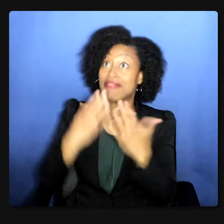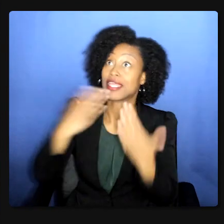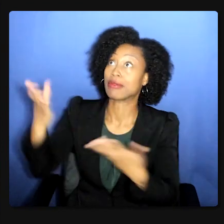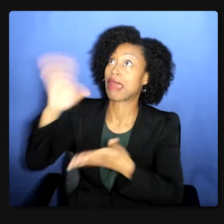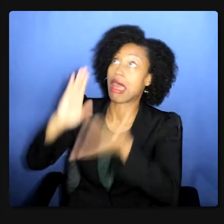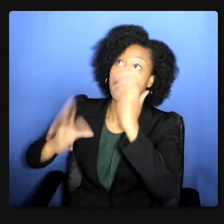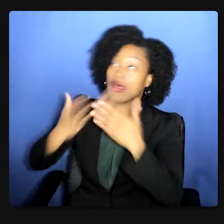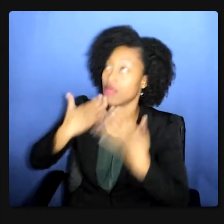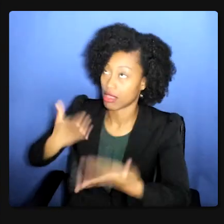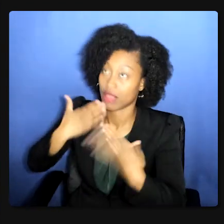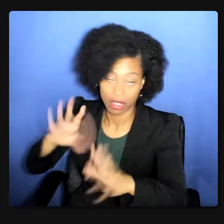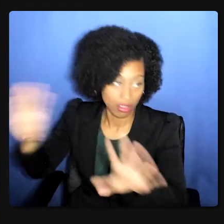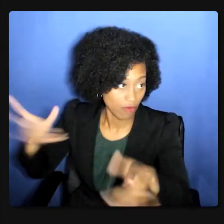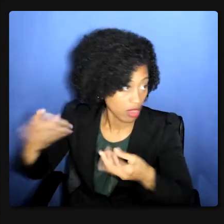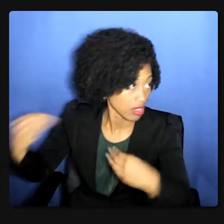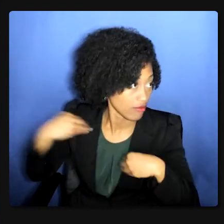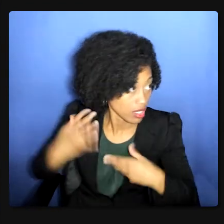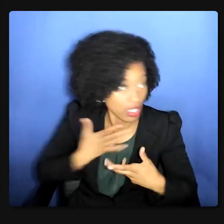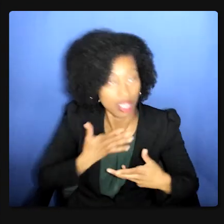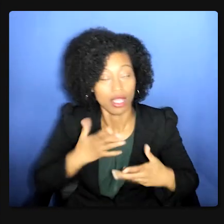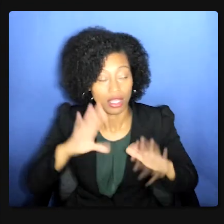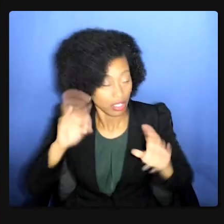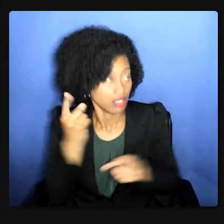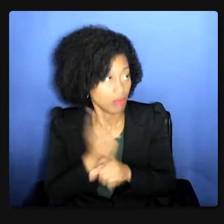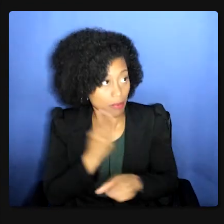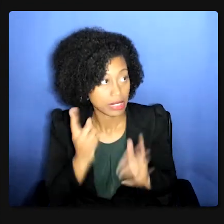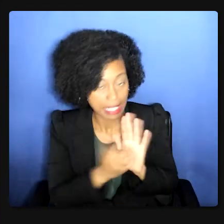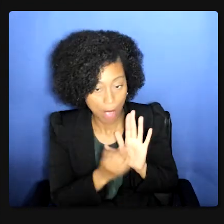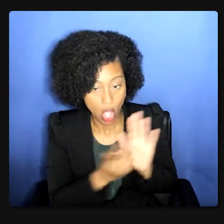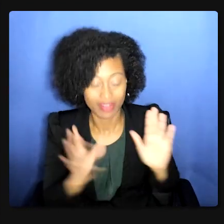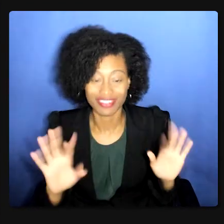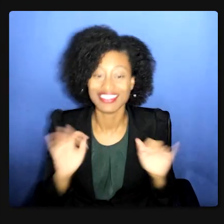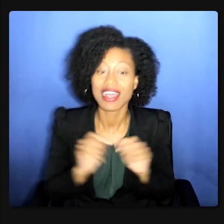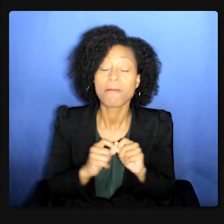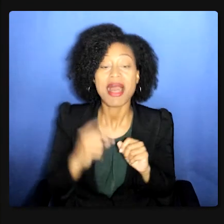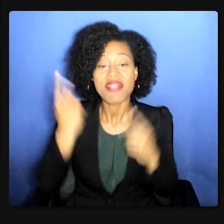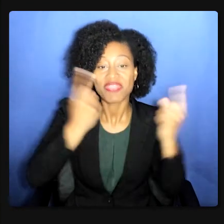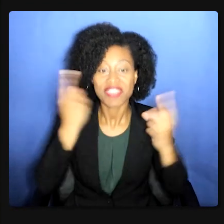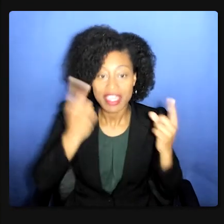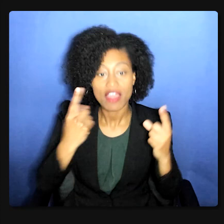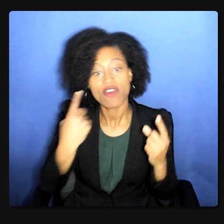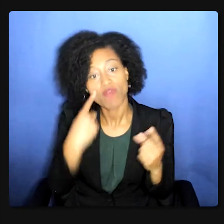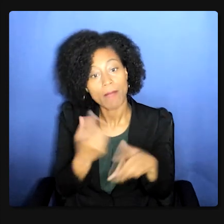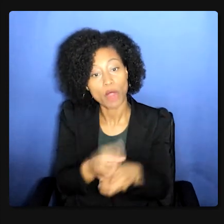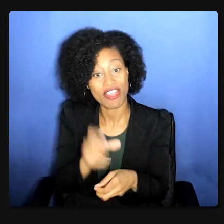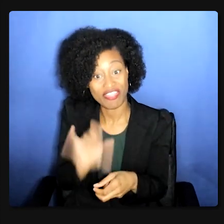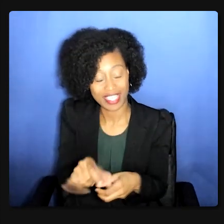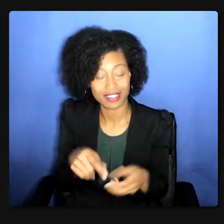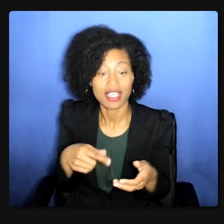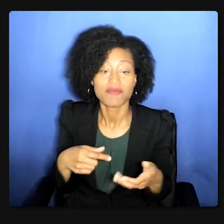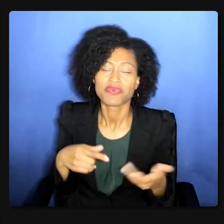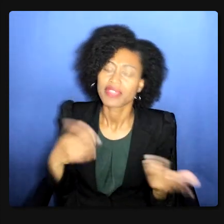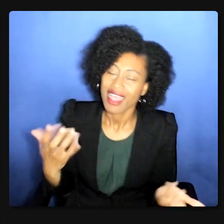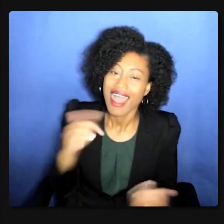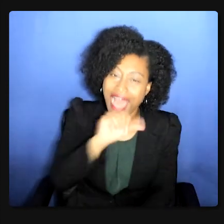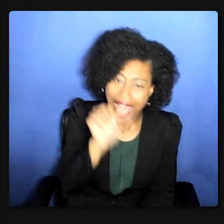[Amie] Yes, thank you to the gods and goddesses of the demo. [Dimitris] So we think the reduction of the Thundernetes, right,